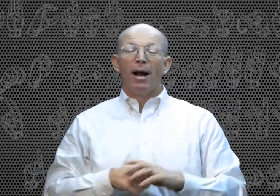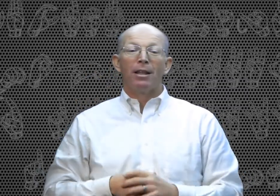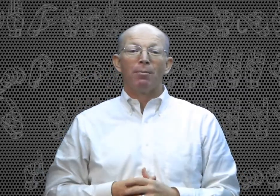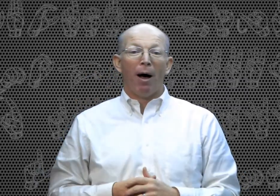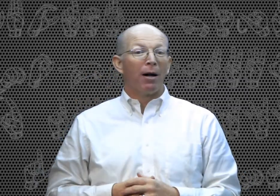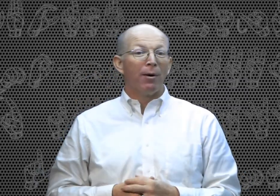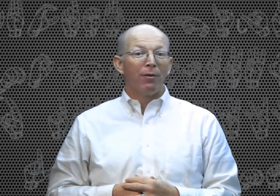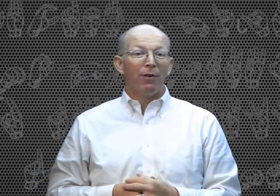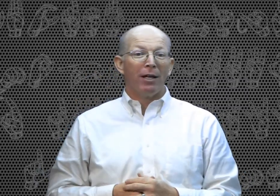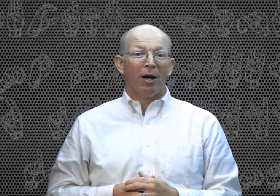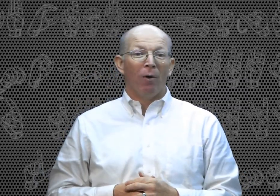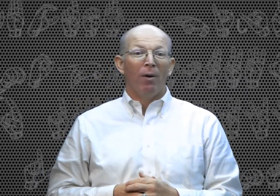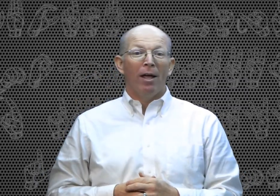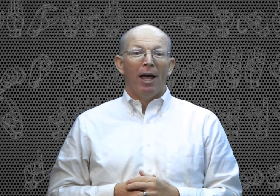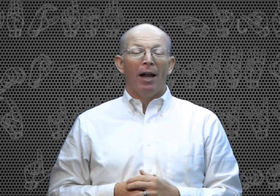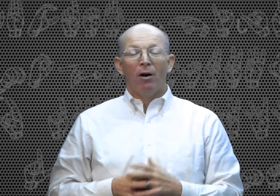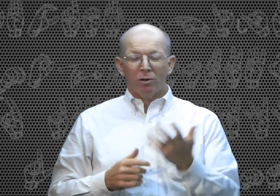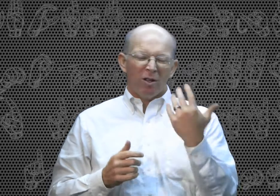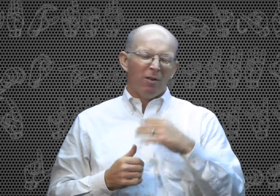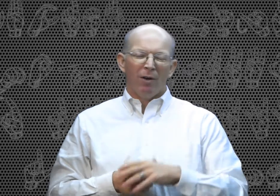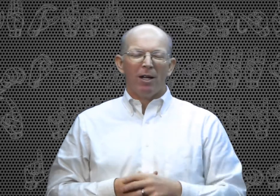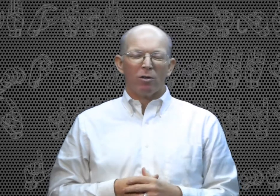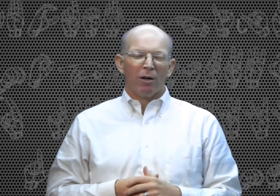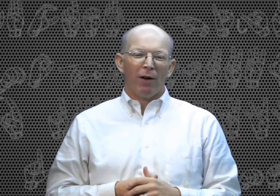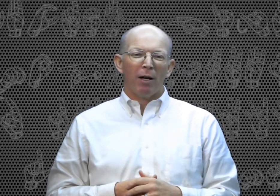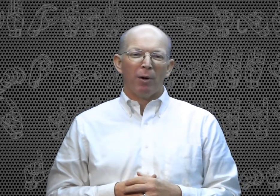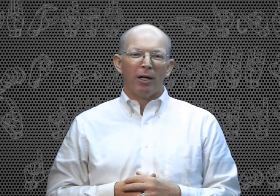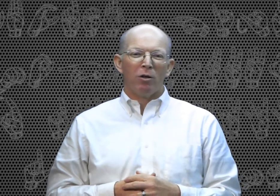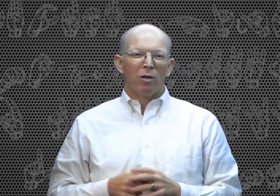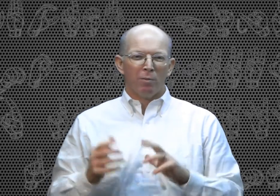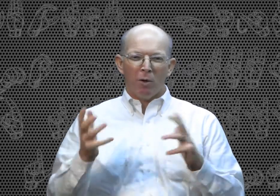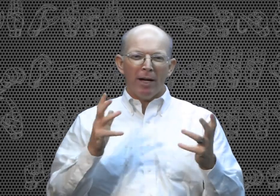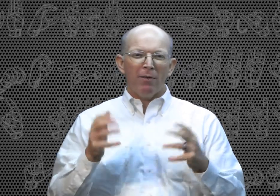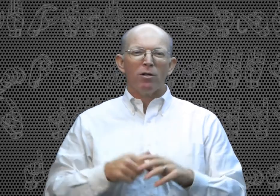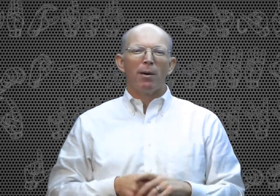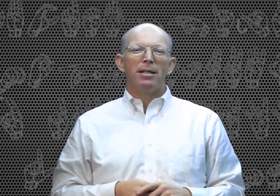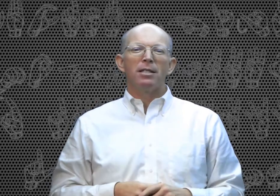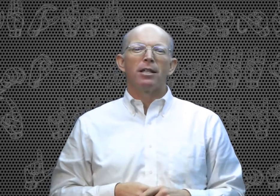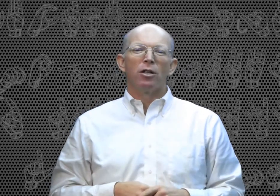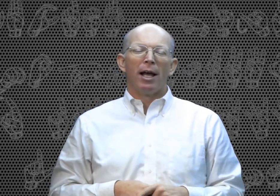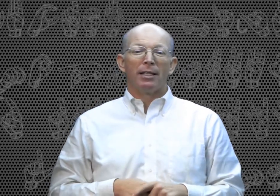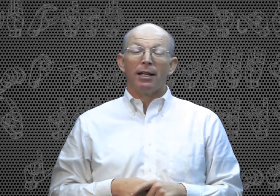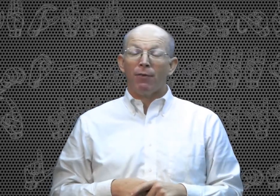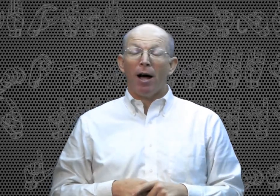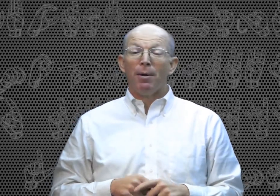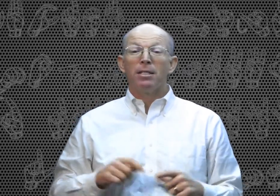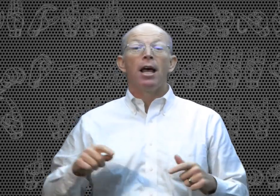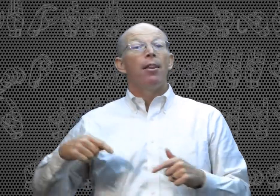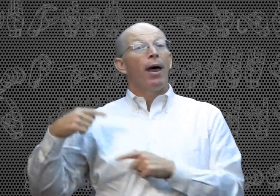right at the bottom of the video. And also the videos are available at YouTube. So any of those places that allows you to leave comments